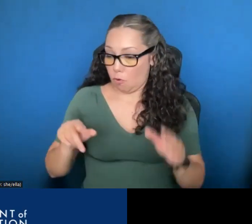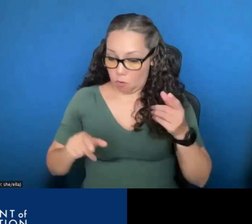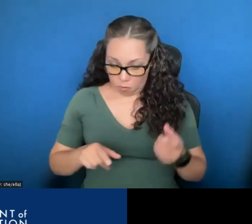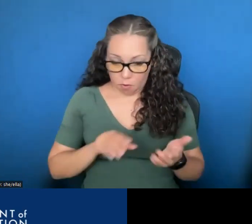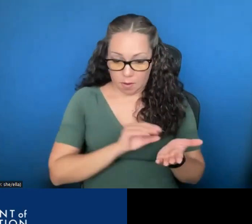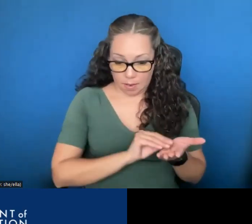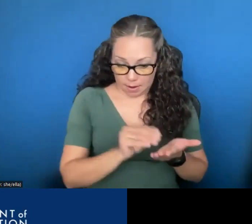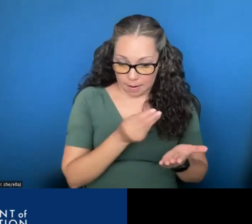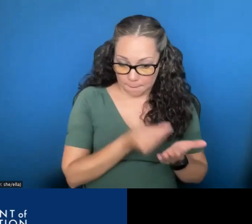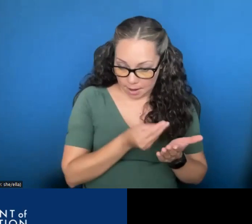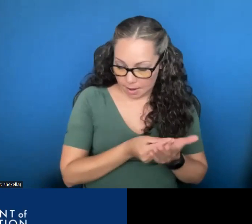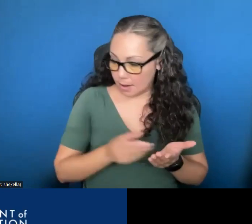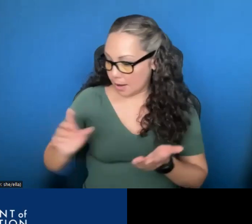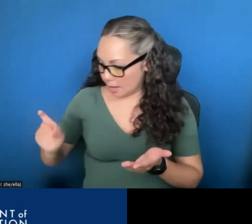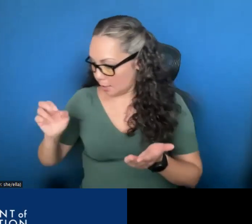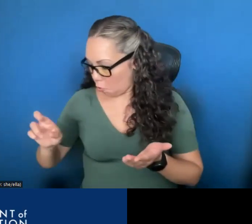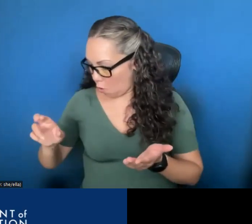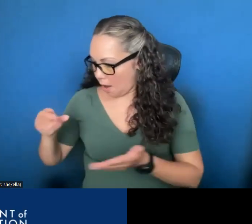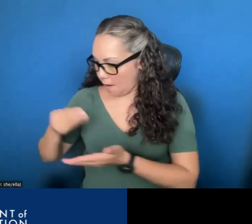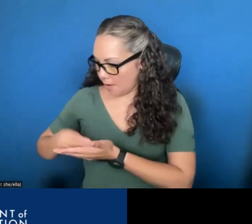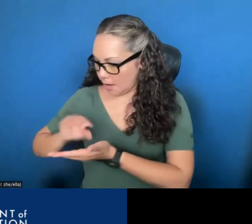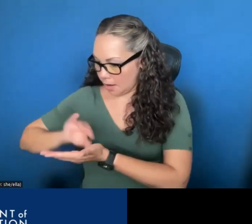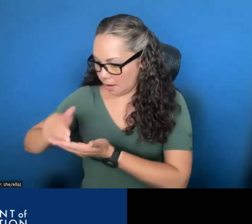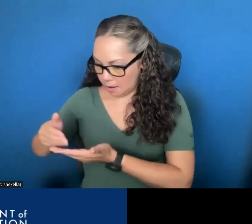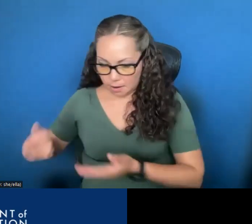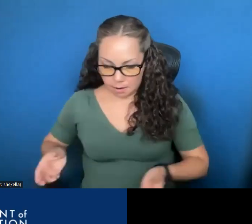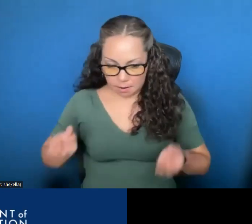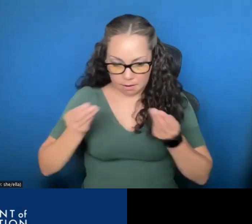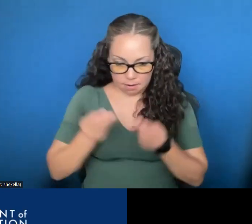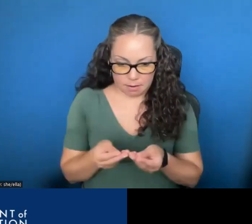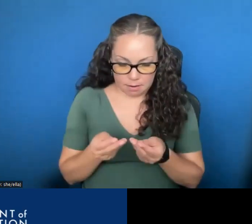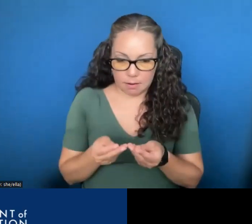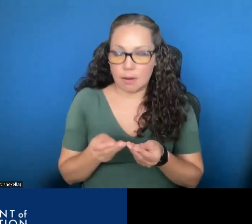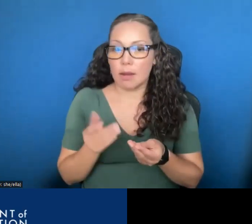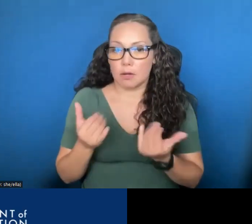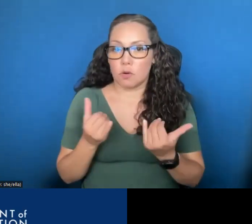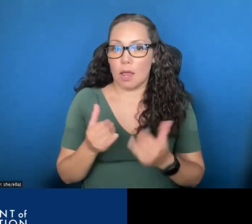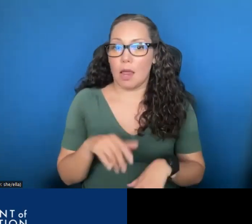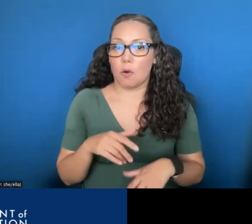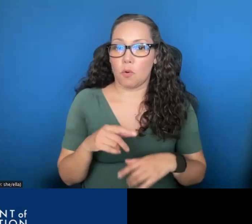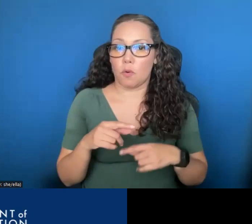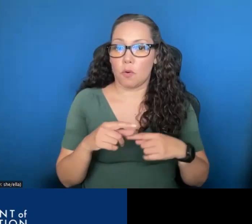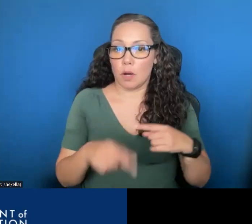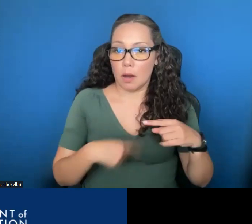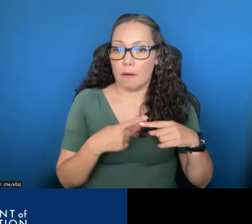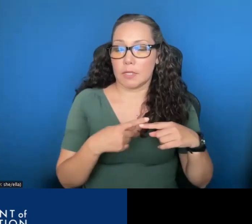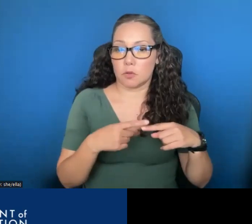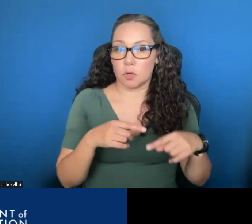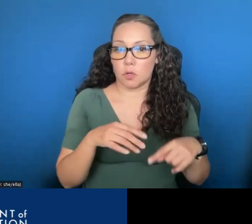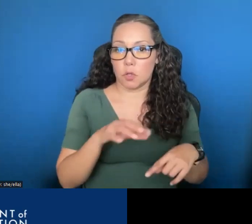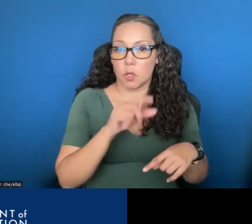living and Do's funding the independent living network and fiscal year 2324 will um have about